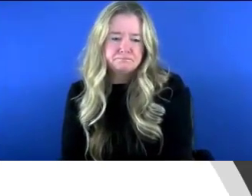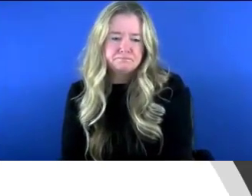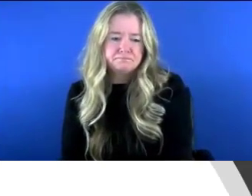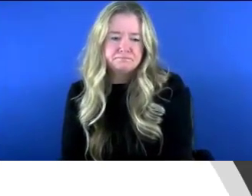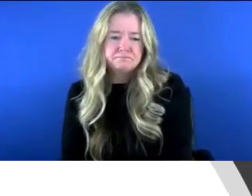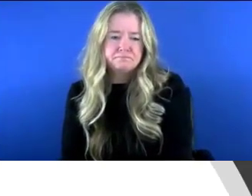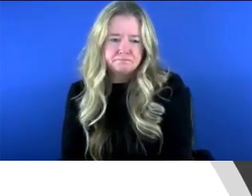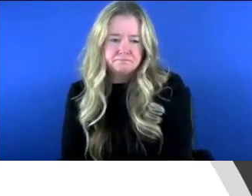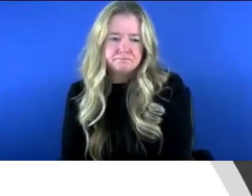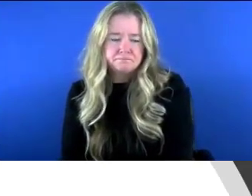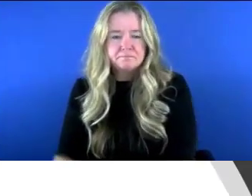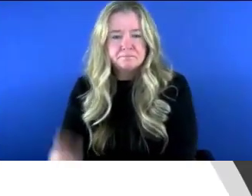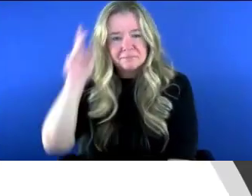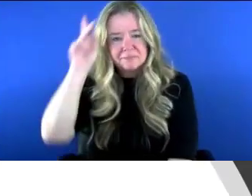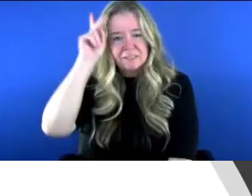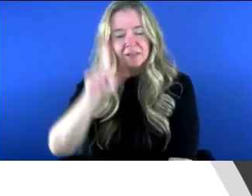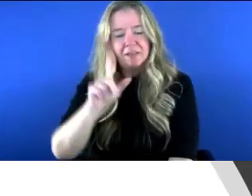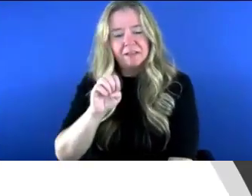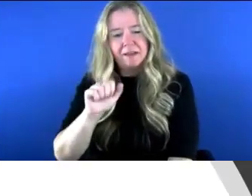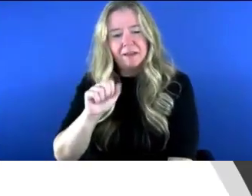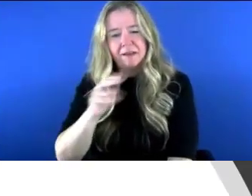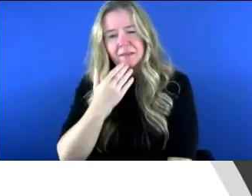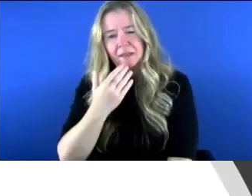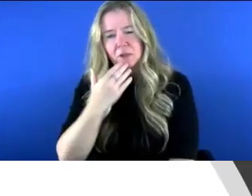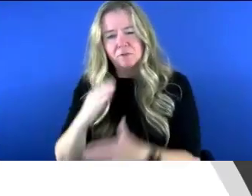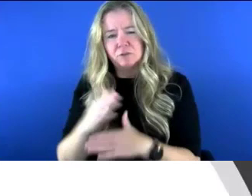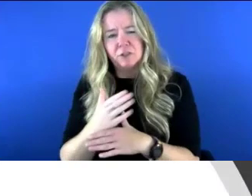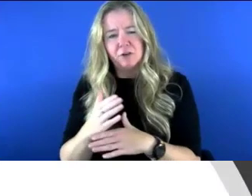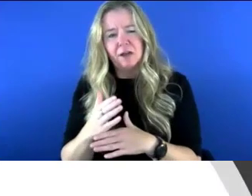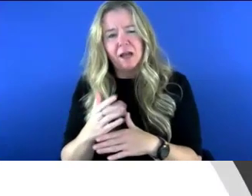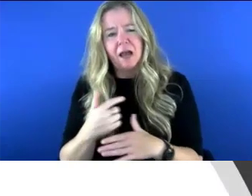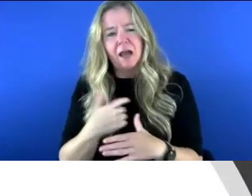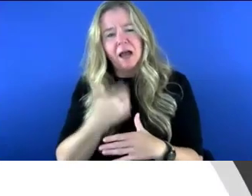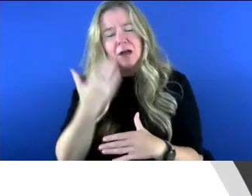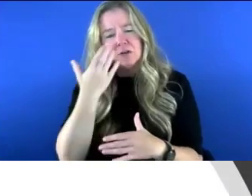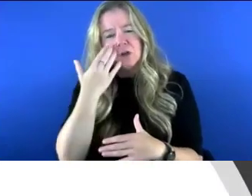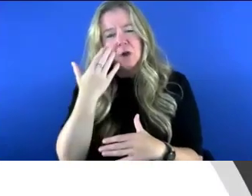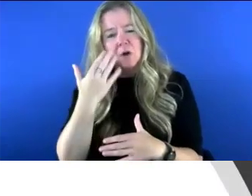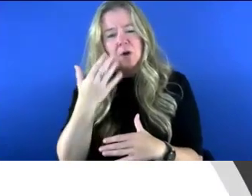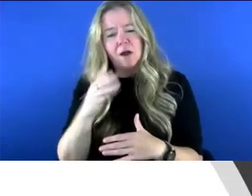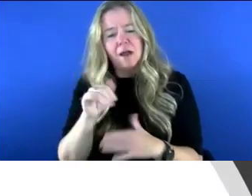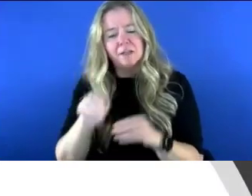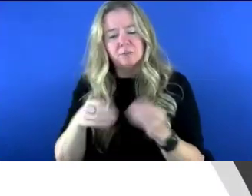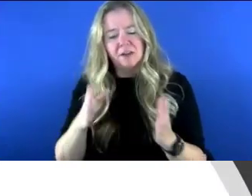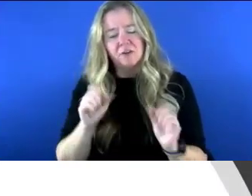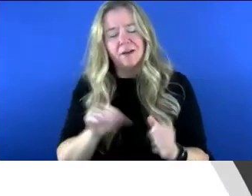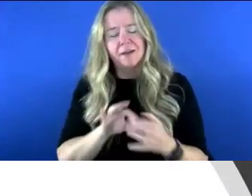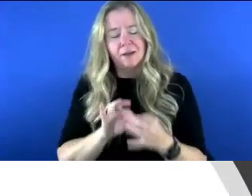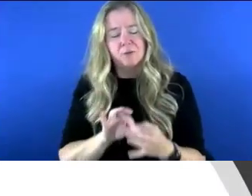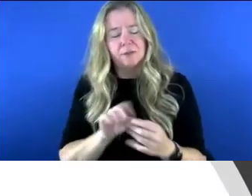KELLY DUNHAM >> This is Kelly. Leeann, thank you so much for sharing that. I know that, as a provider, I can relate to that, and I'm sure